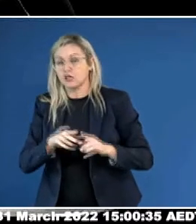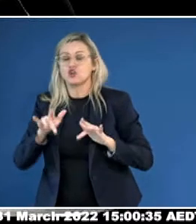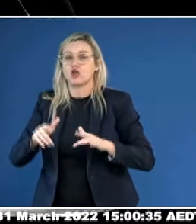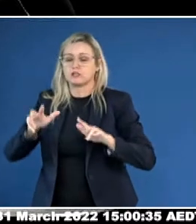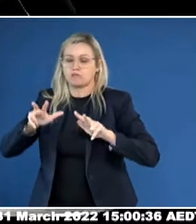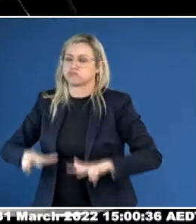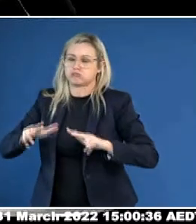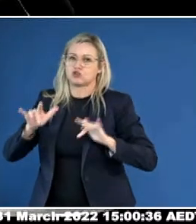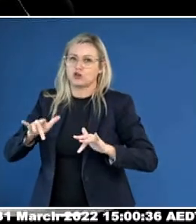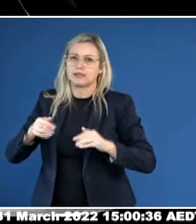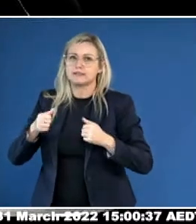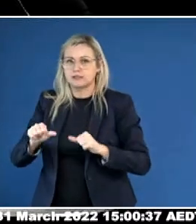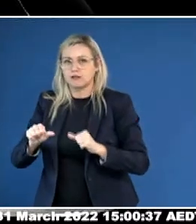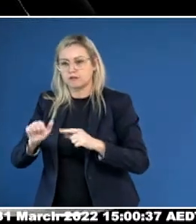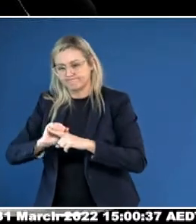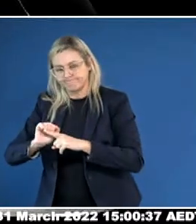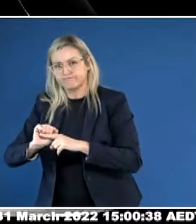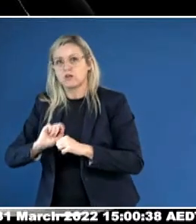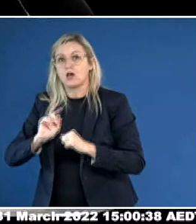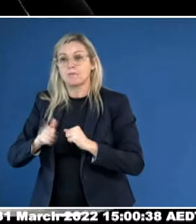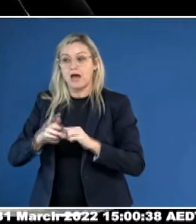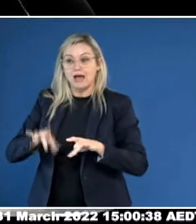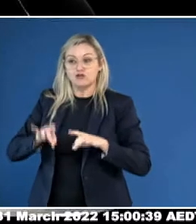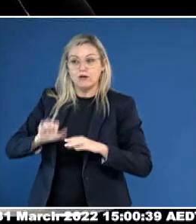That's right. Yes. But in terms of Australia's Disability Strategy we did the